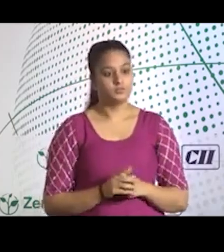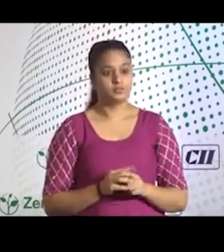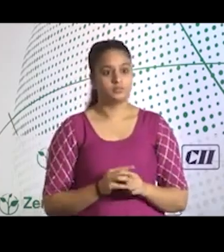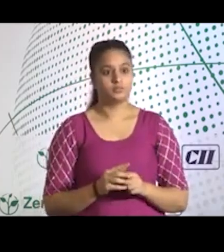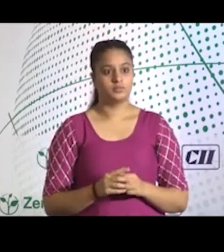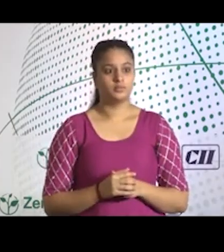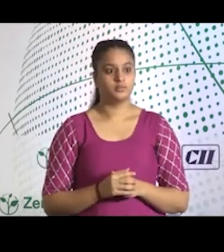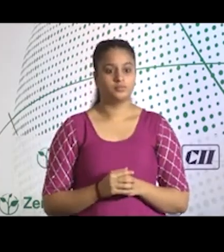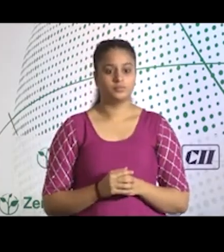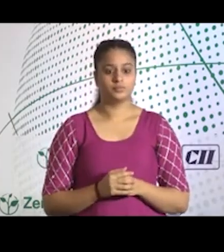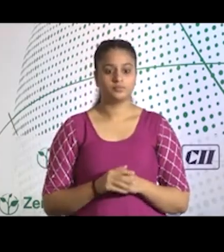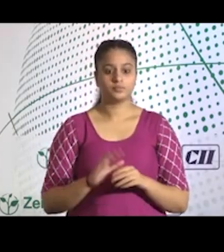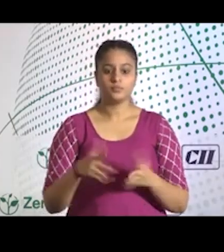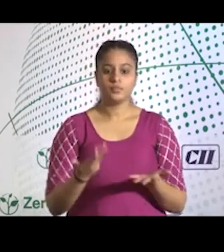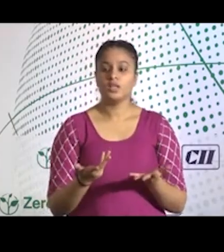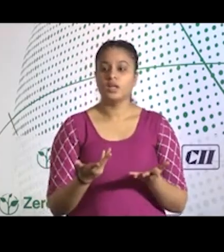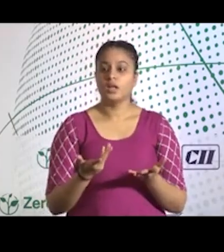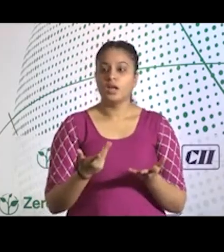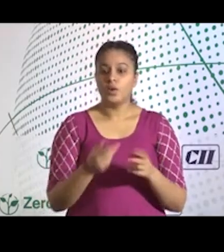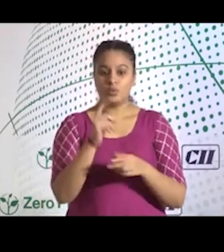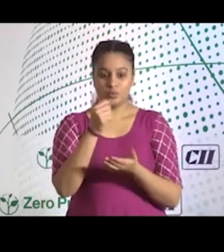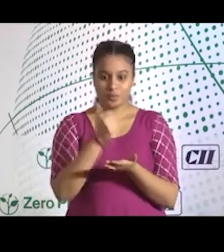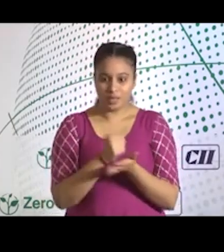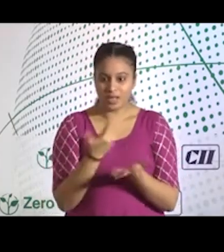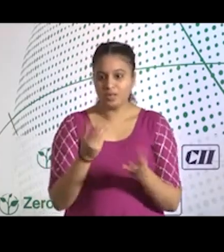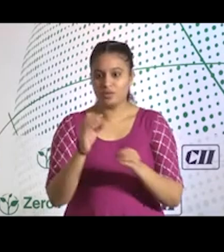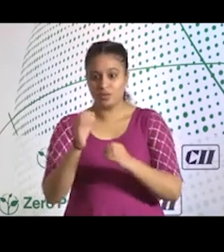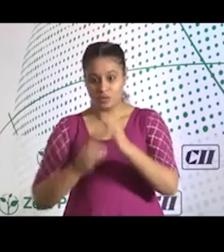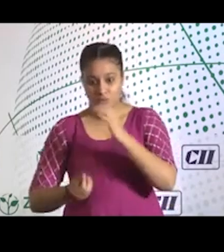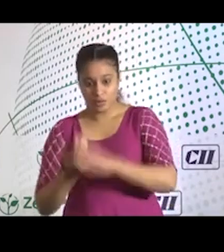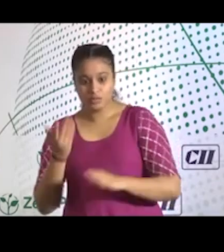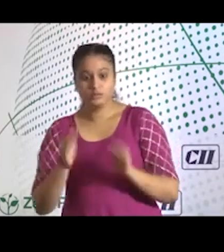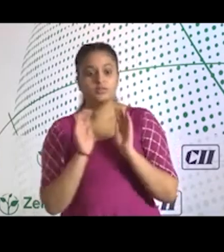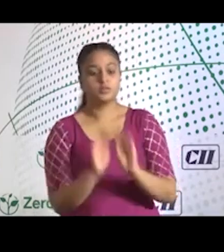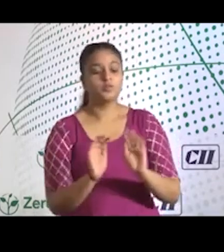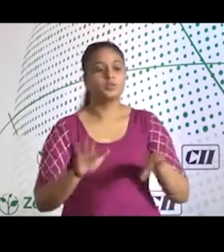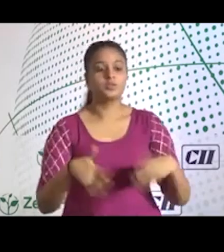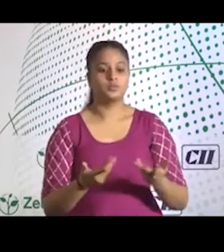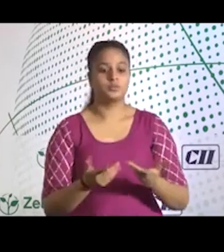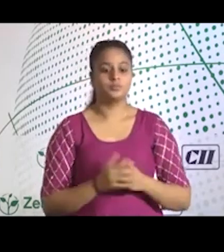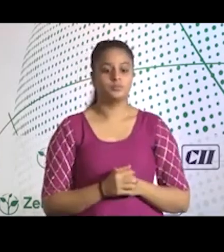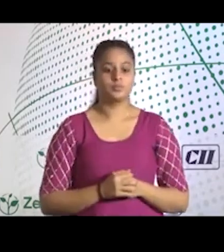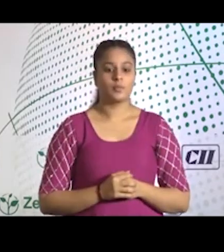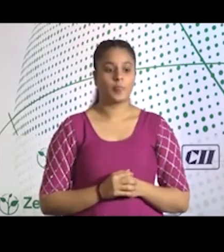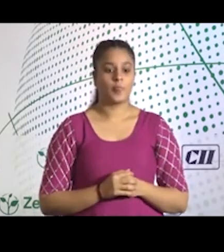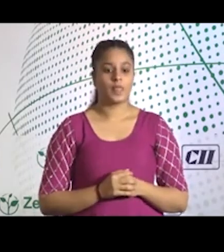or how a bank and organizations can support them. Thank you for that.